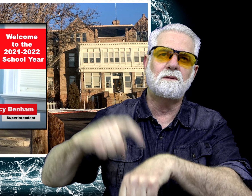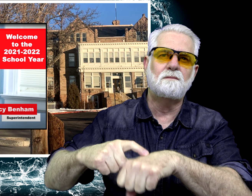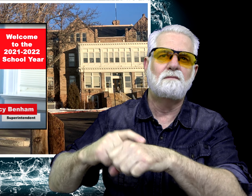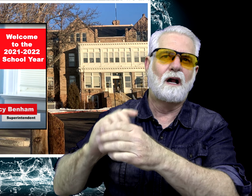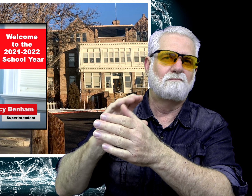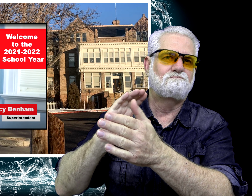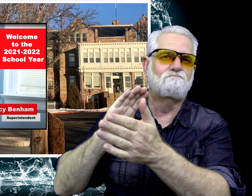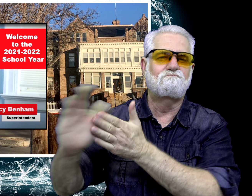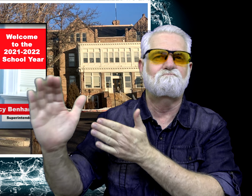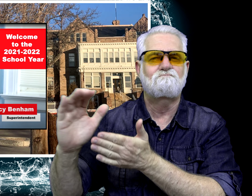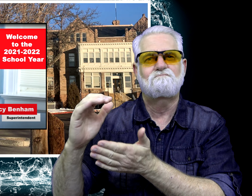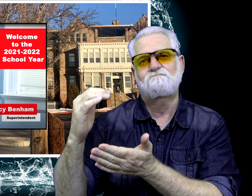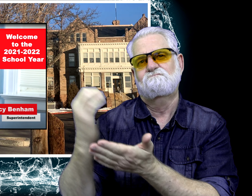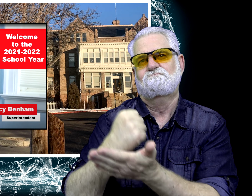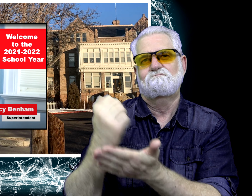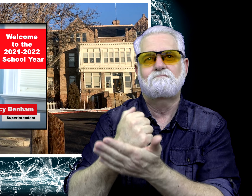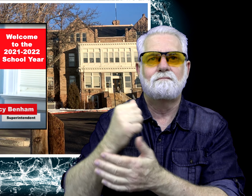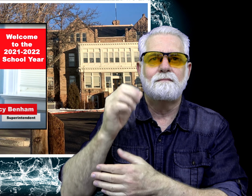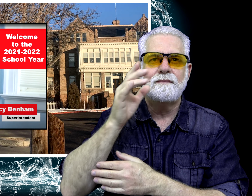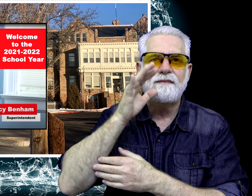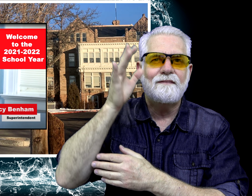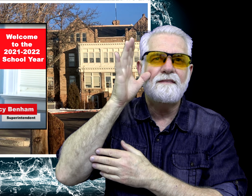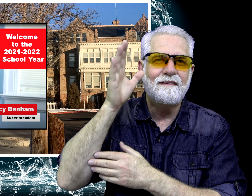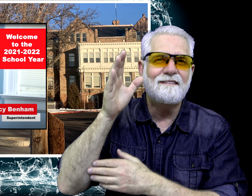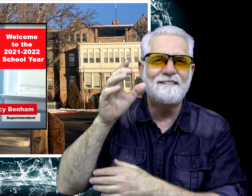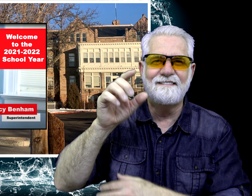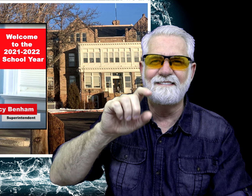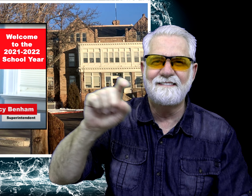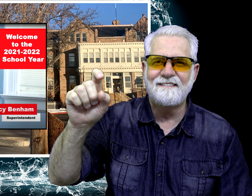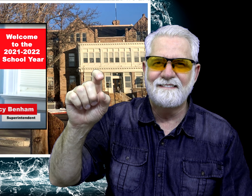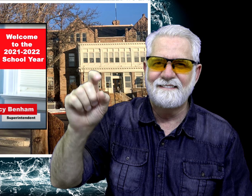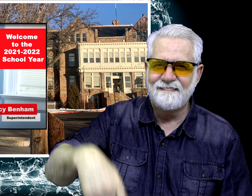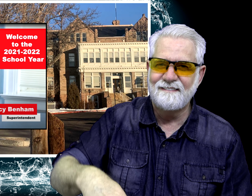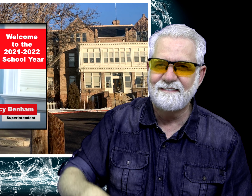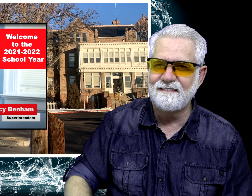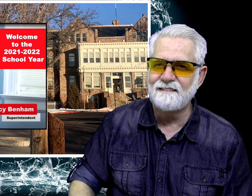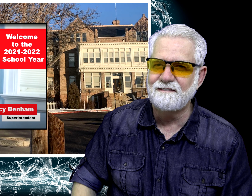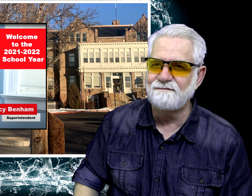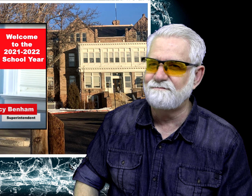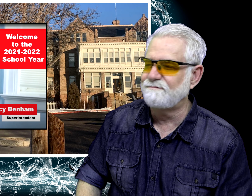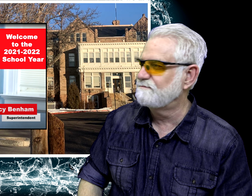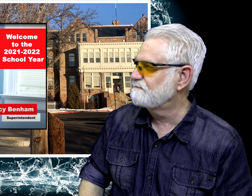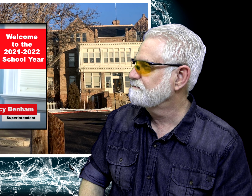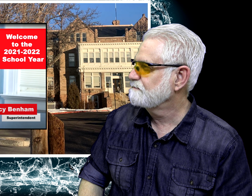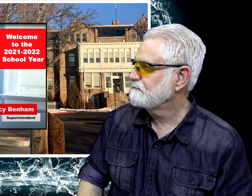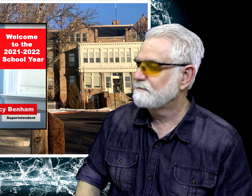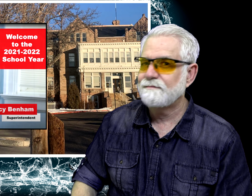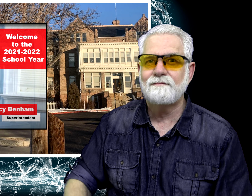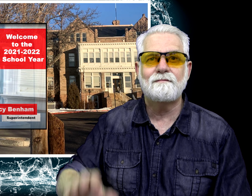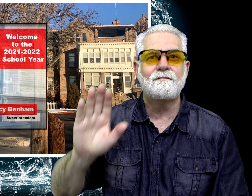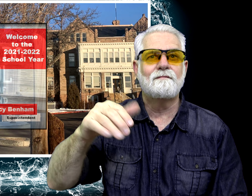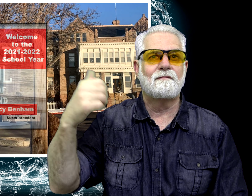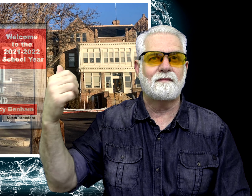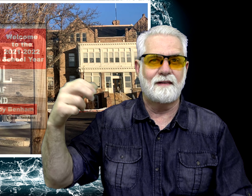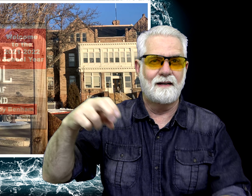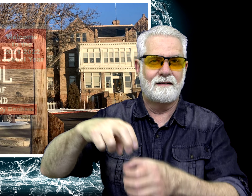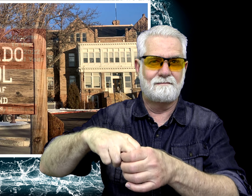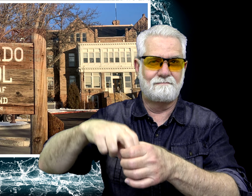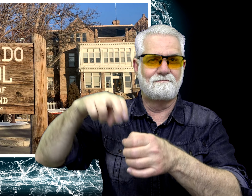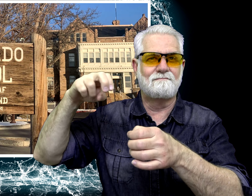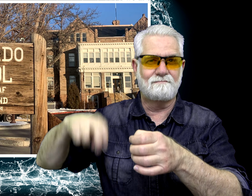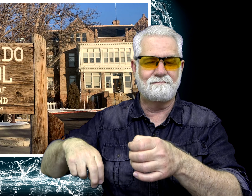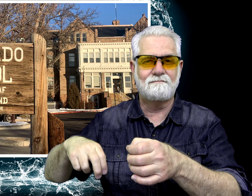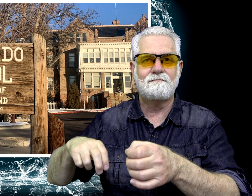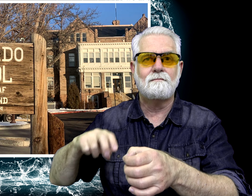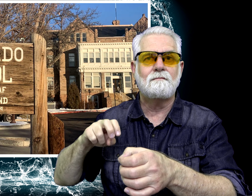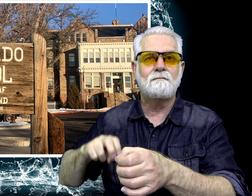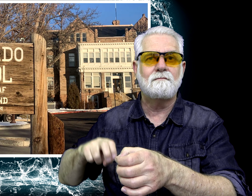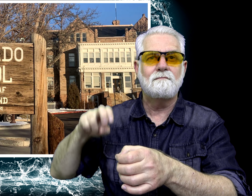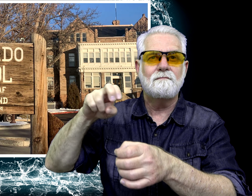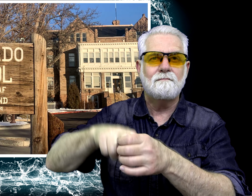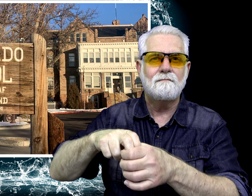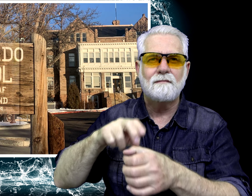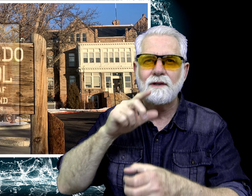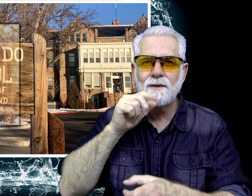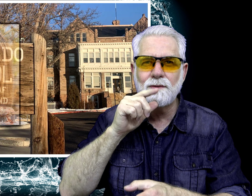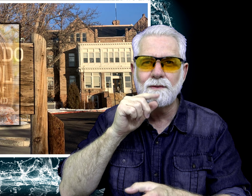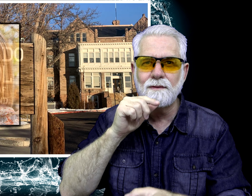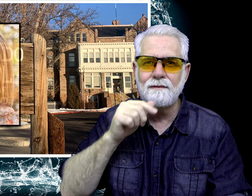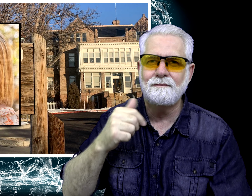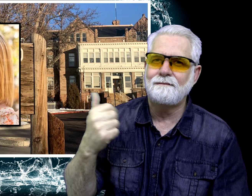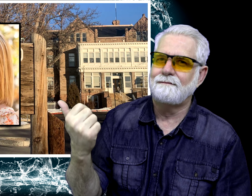and now she feels it’s time to go Texas. Since she has resigned who will take her Place?